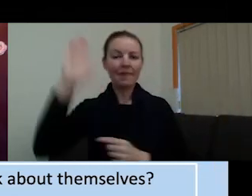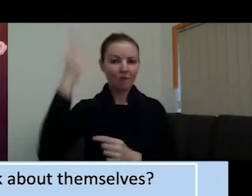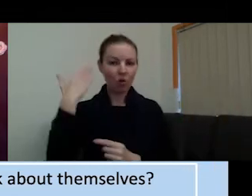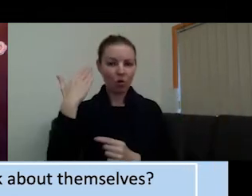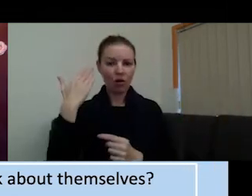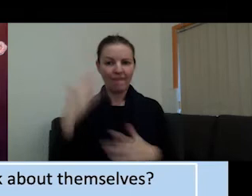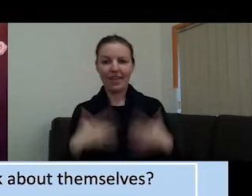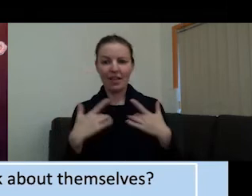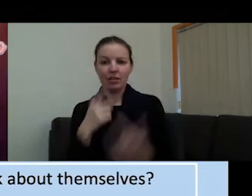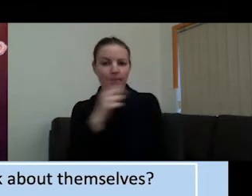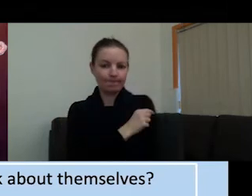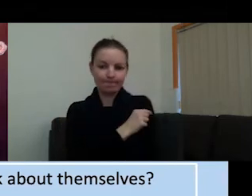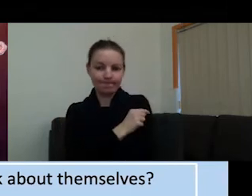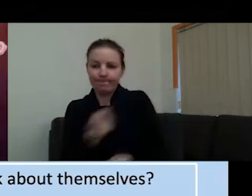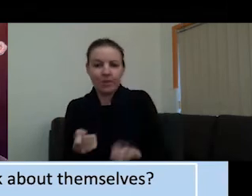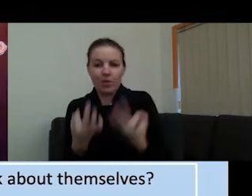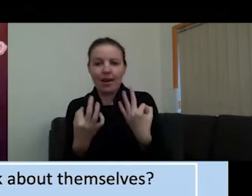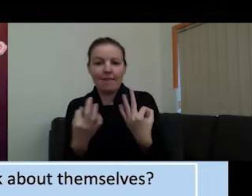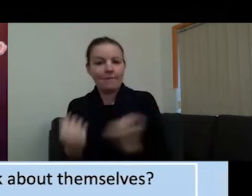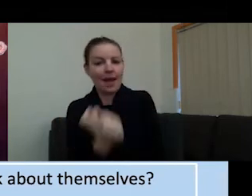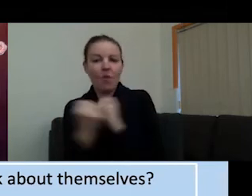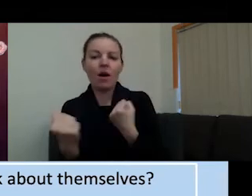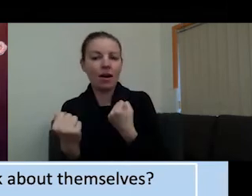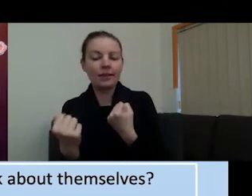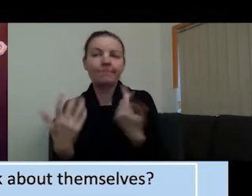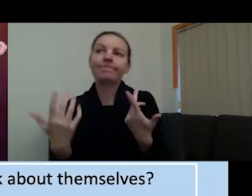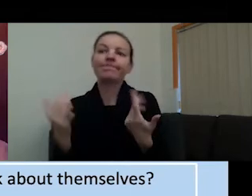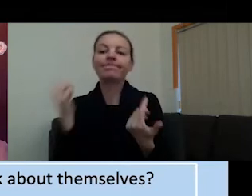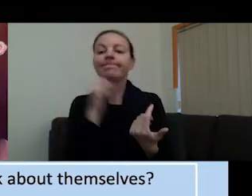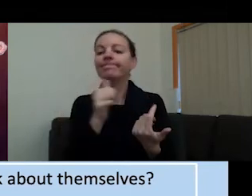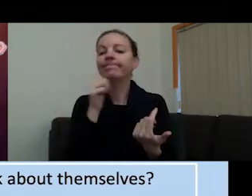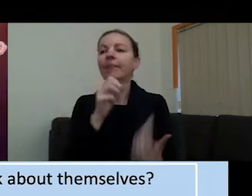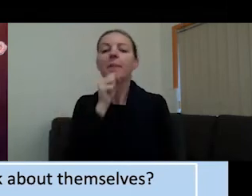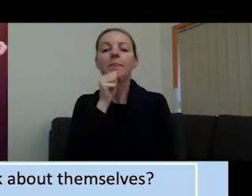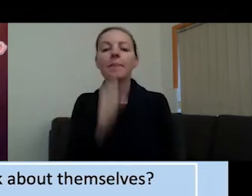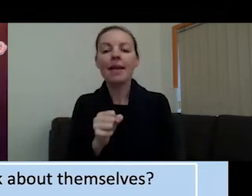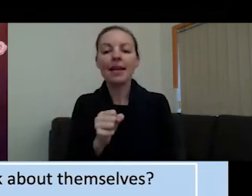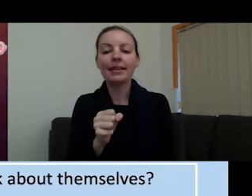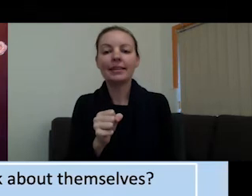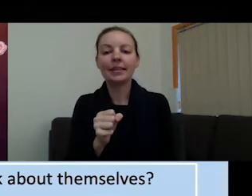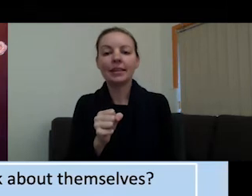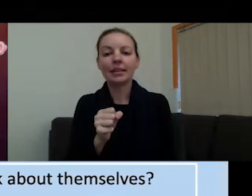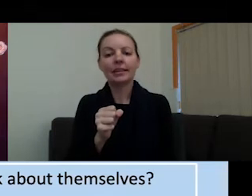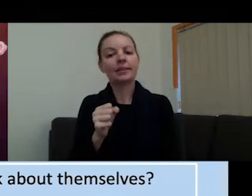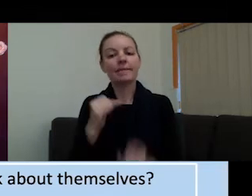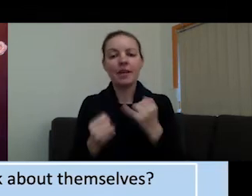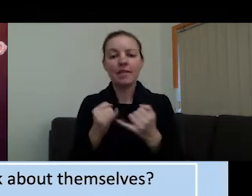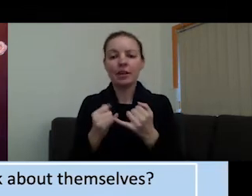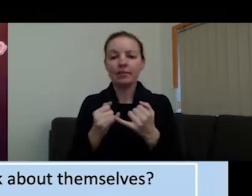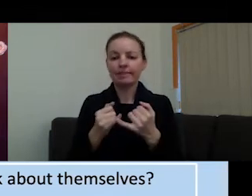the world, say - like a man who is - is controlling in his family. He